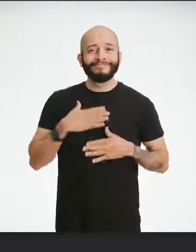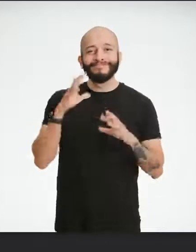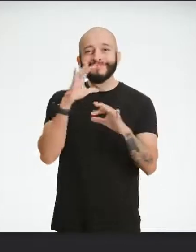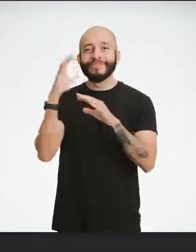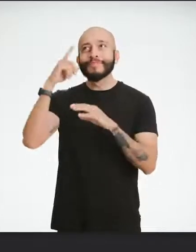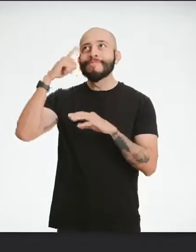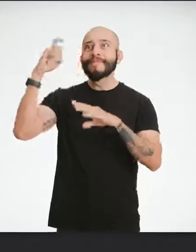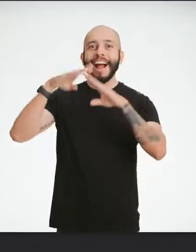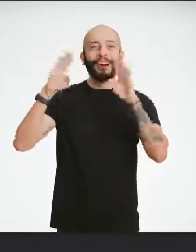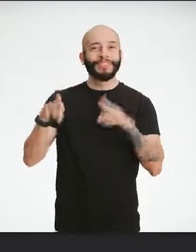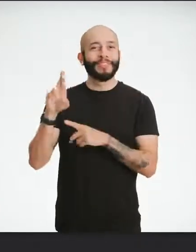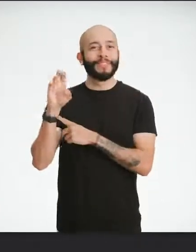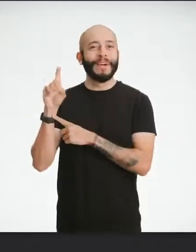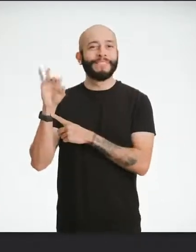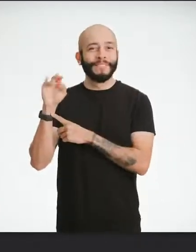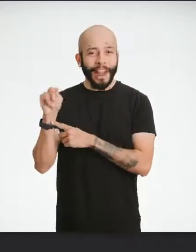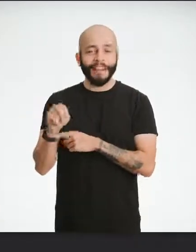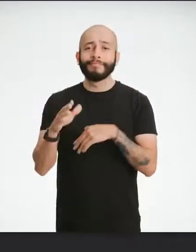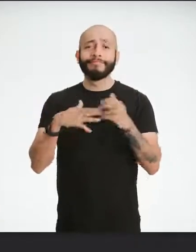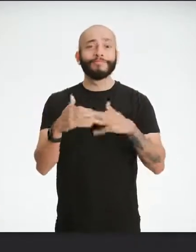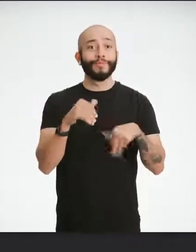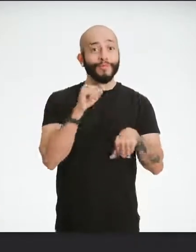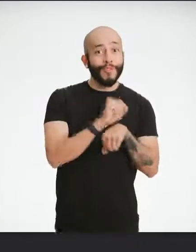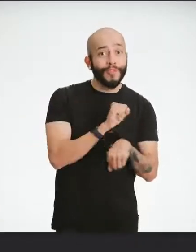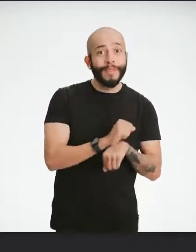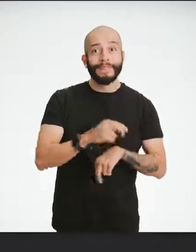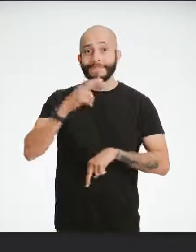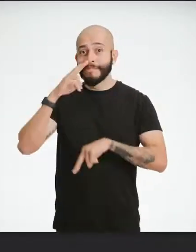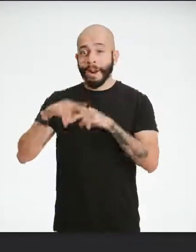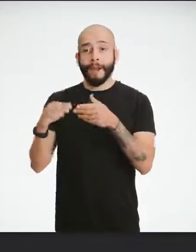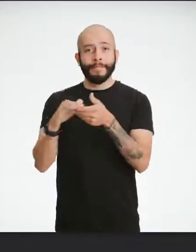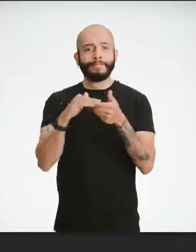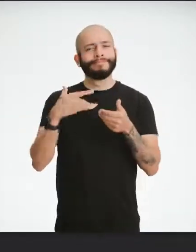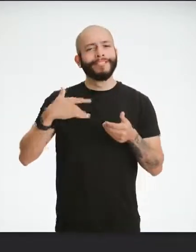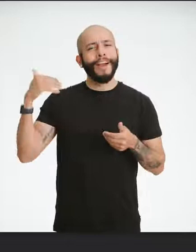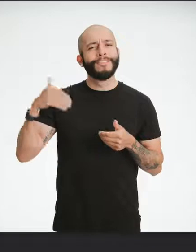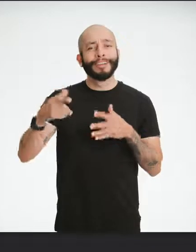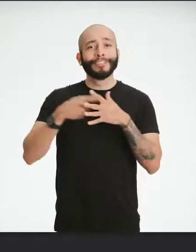Whether it's for work or play, collaboration often starts with a conversation.